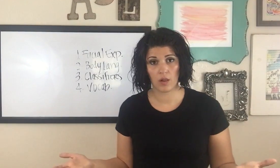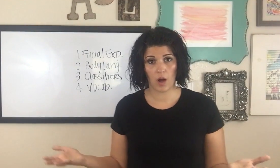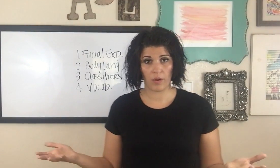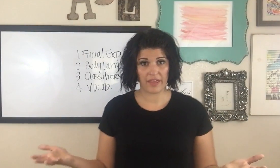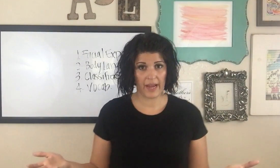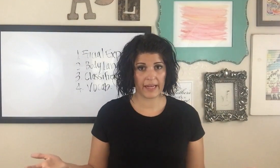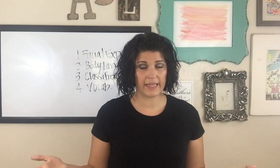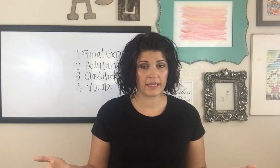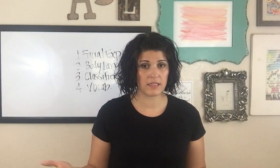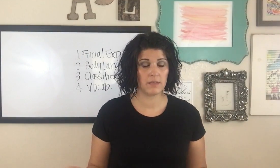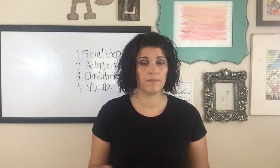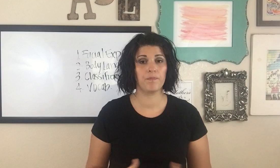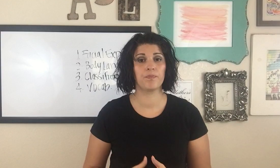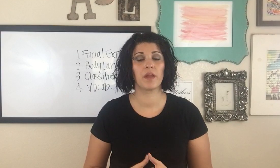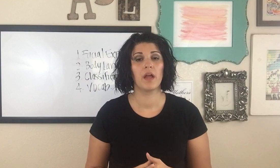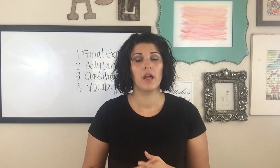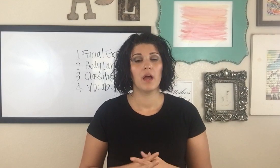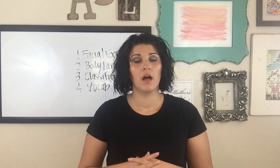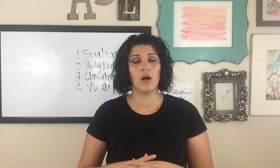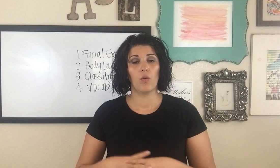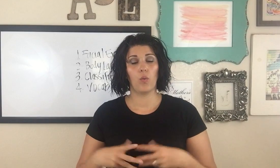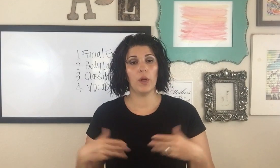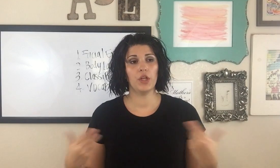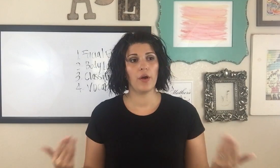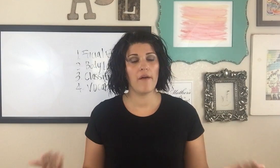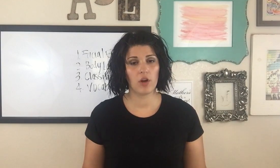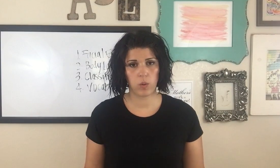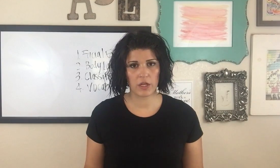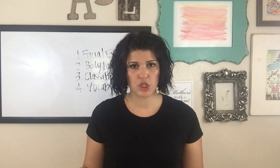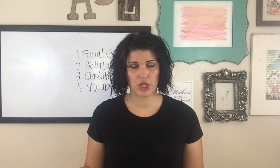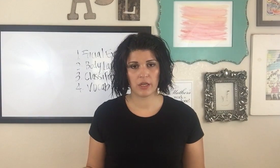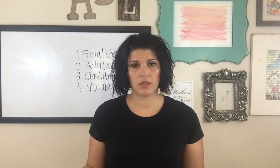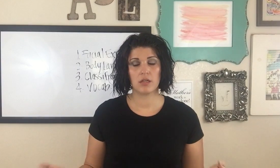along with that is when you have a question,